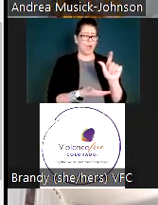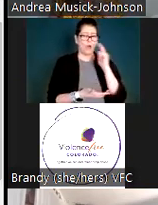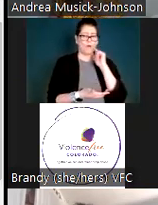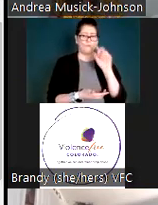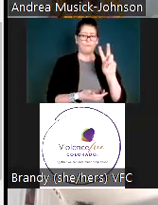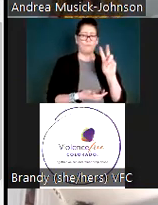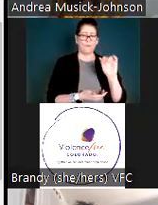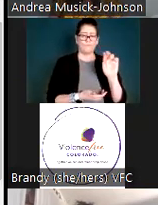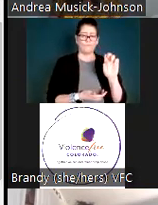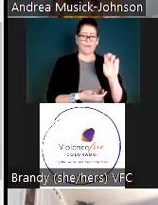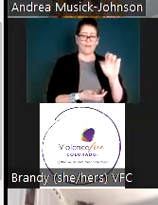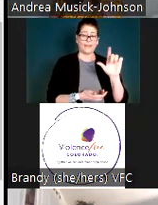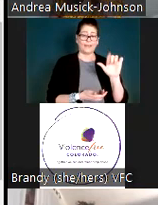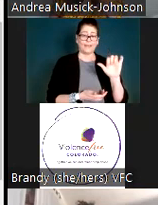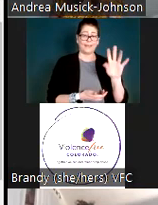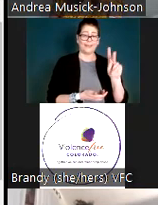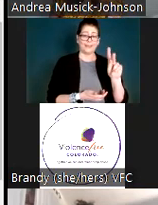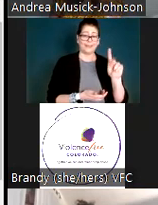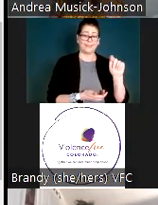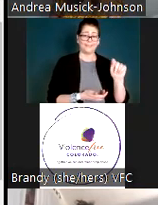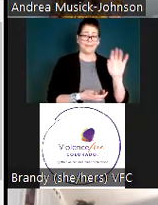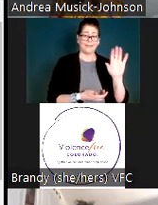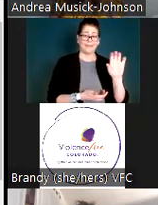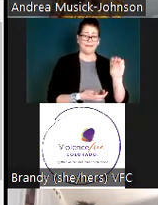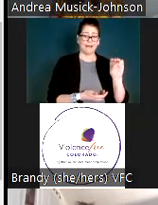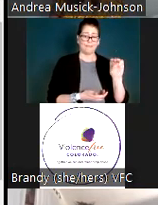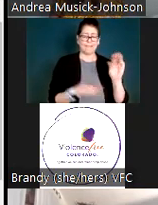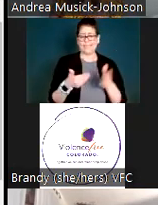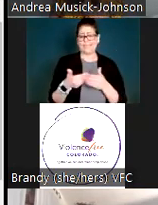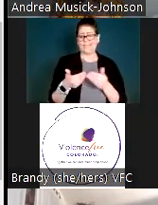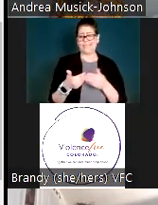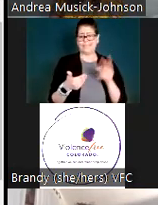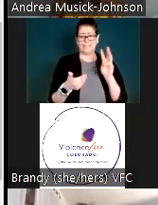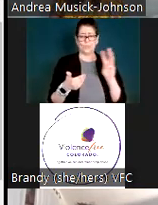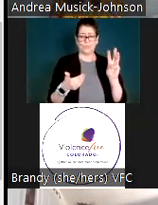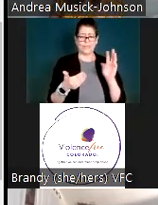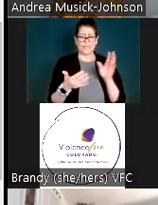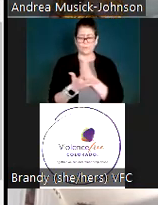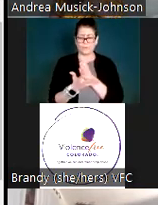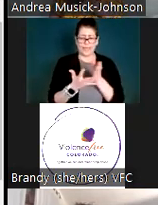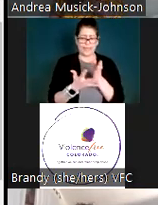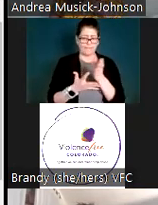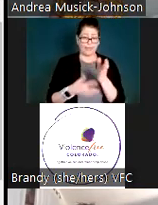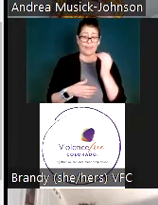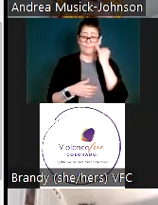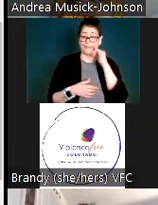It's a very easy website to maneuver through. But if you have any questions, or you get stuck,